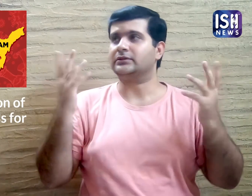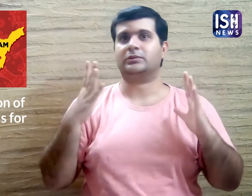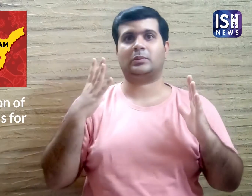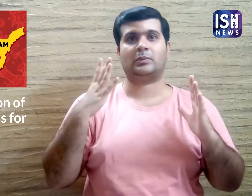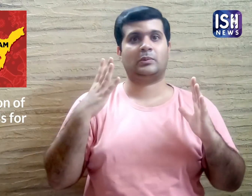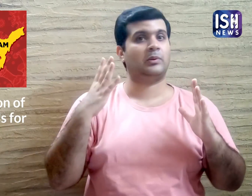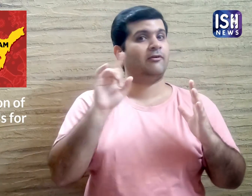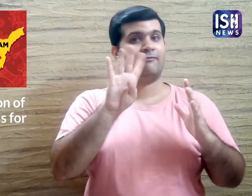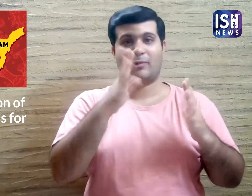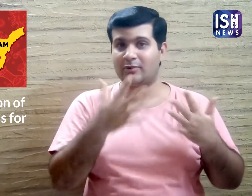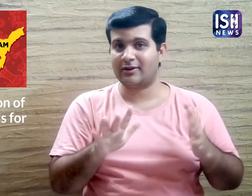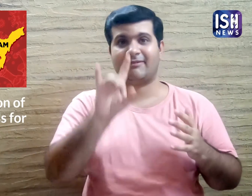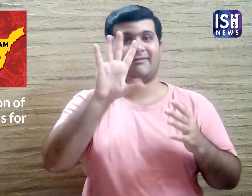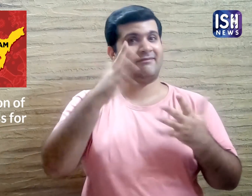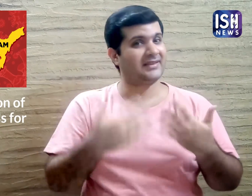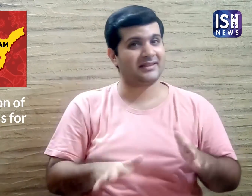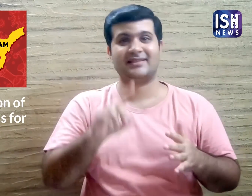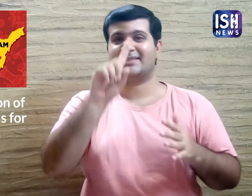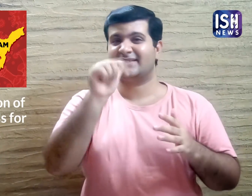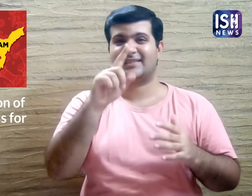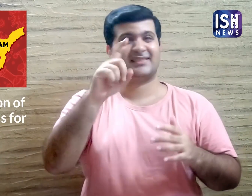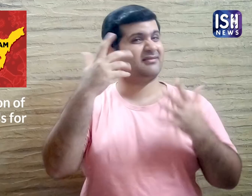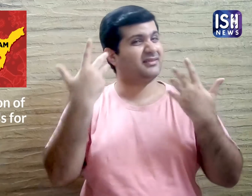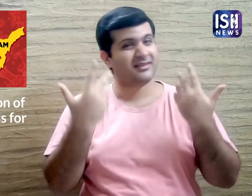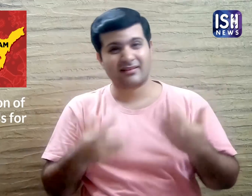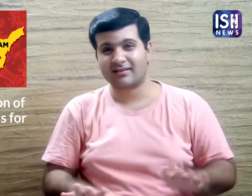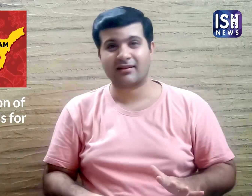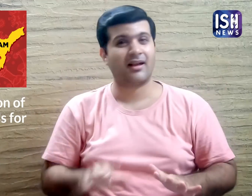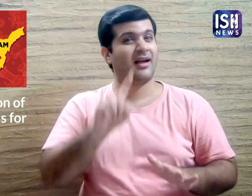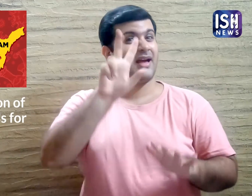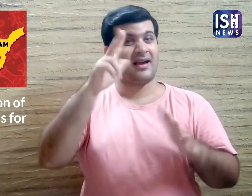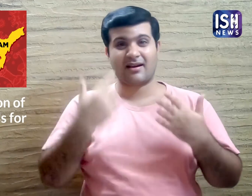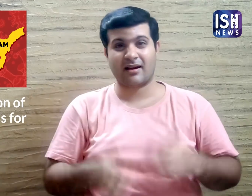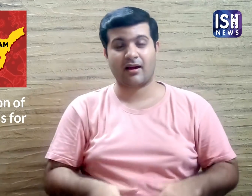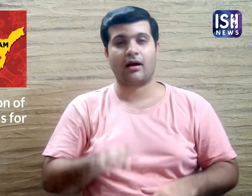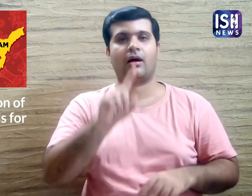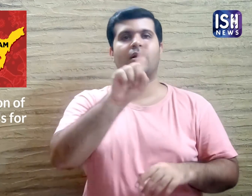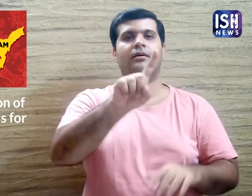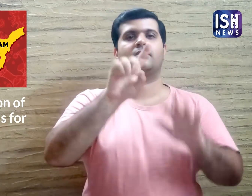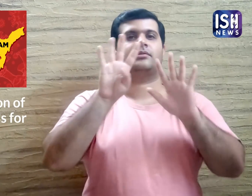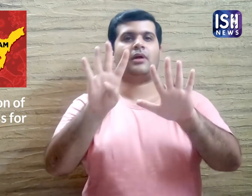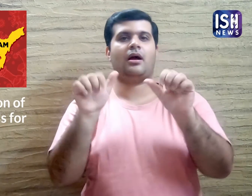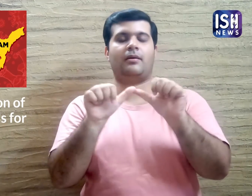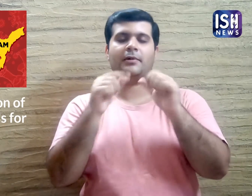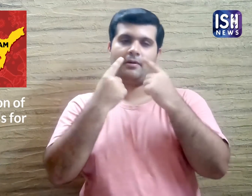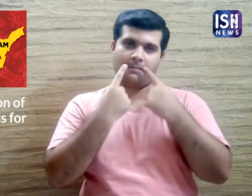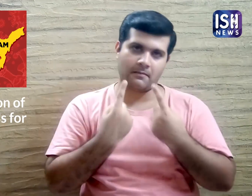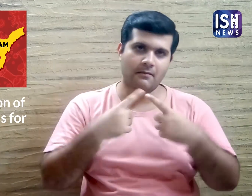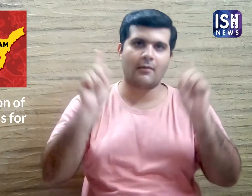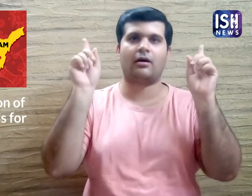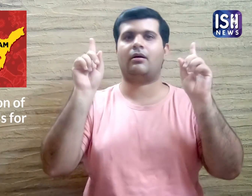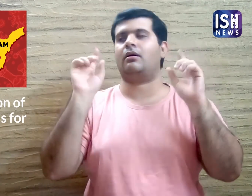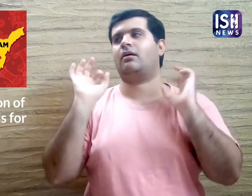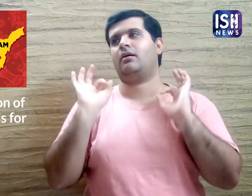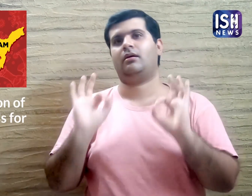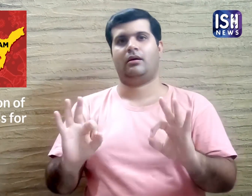After a lot of convincing, they finally received permission to distribute food on 19th April.